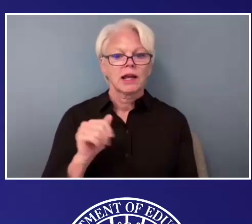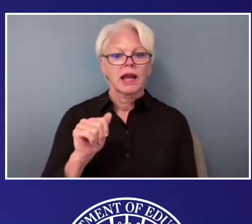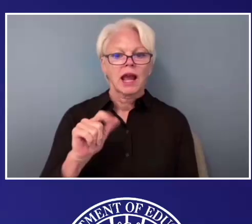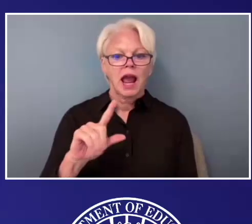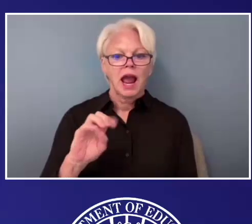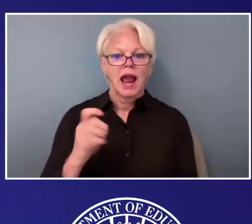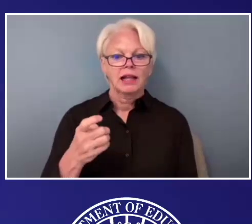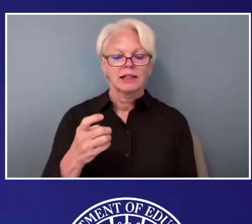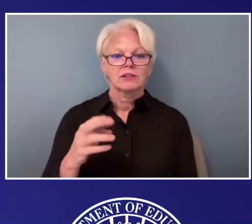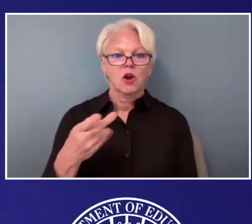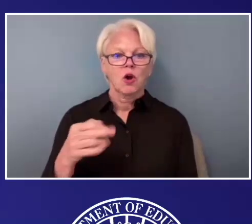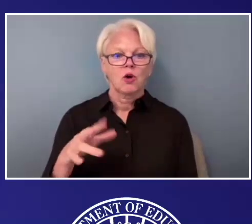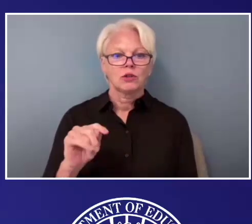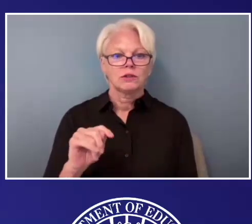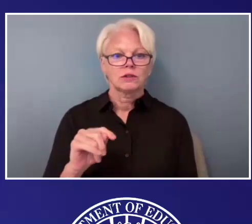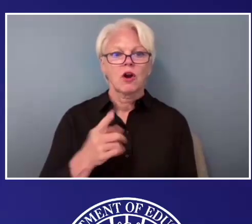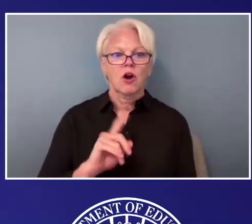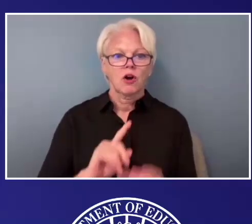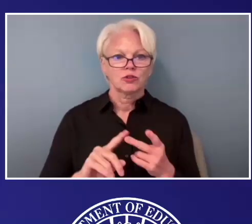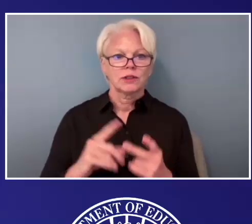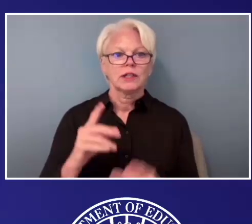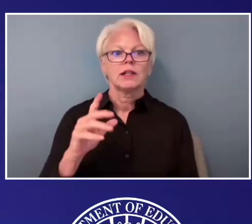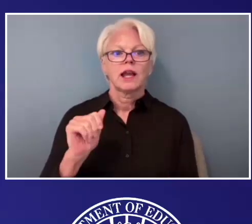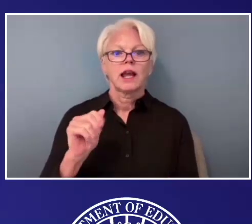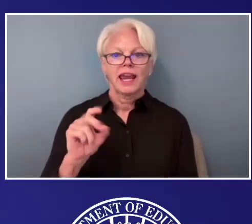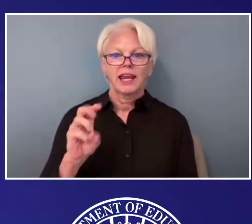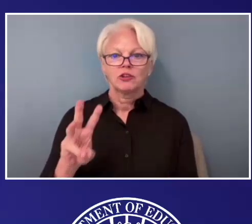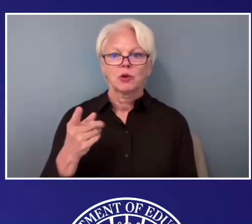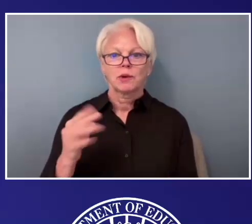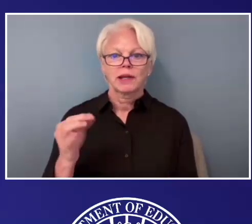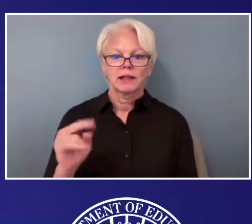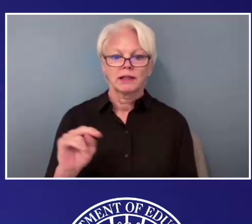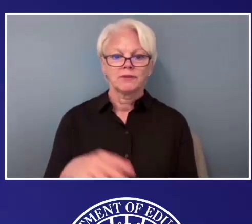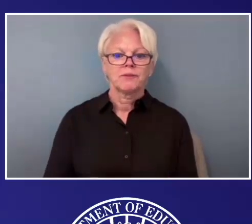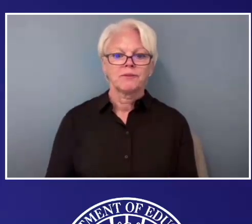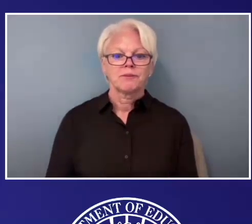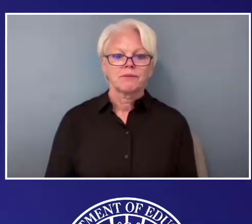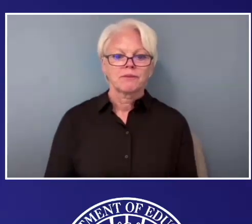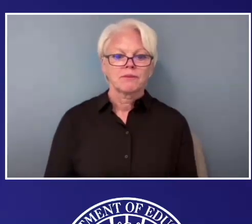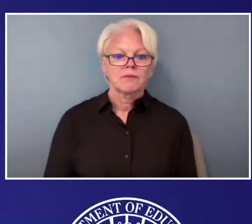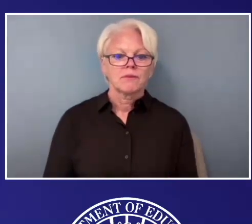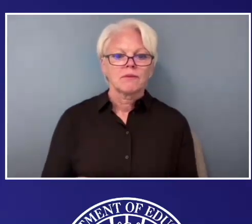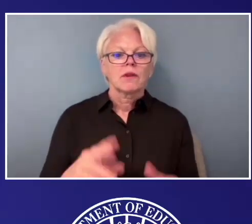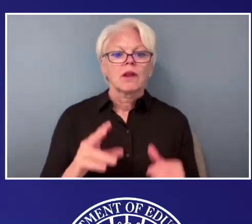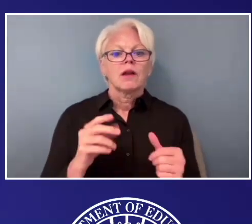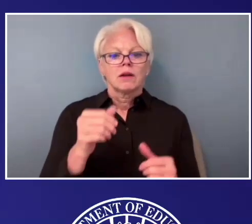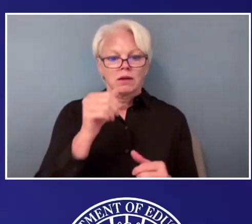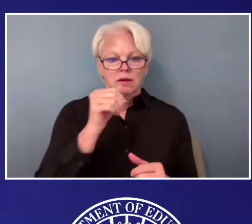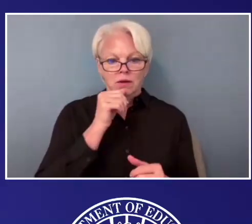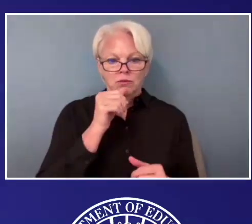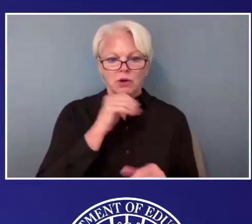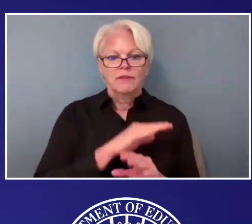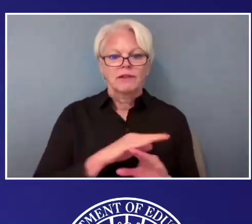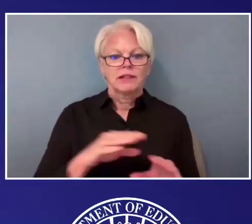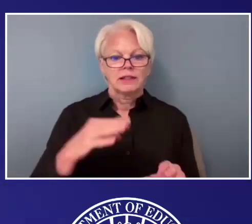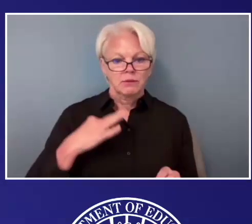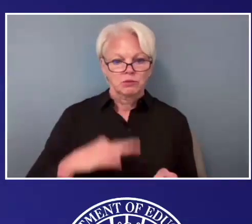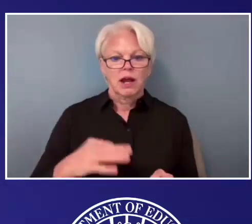Alternate? Andrew Gillen. Private, nonprofit institutions. Primary is Jenna Colvin, who will be just a few minutes late.